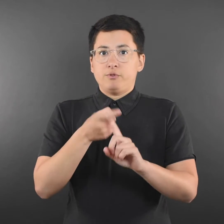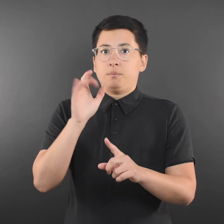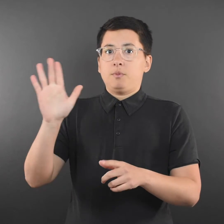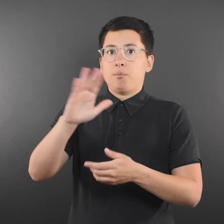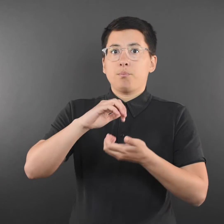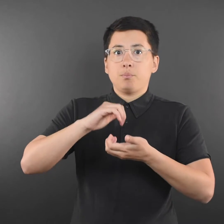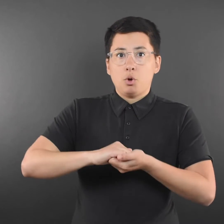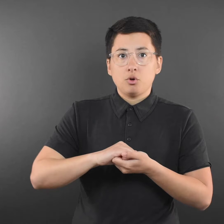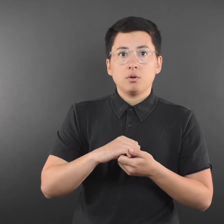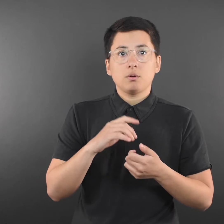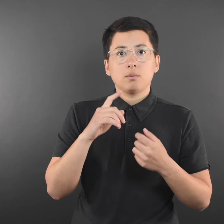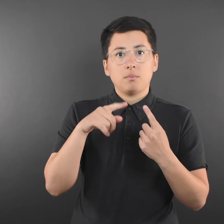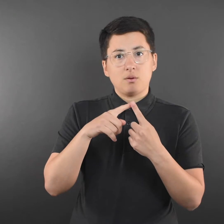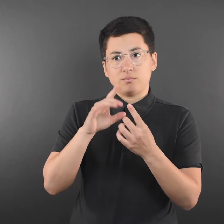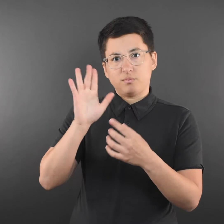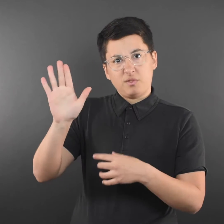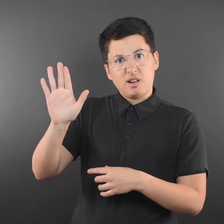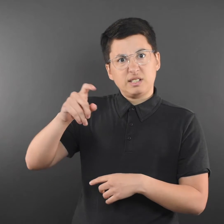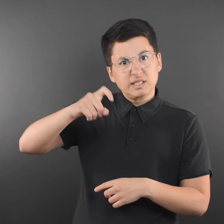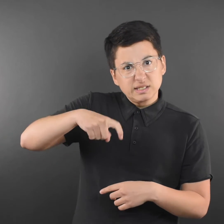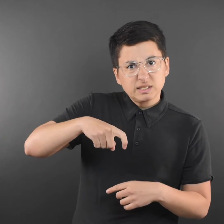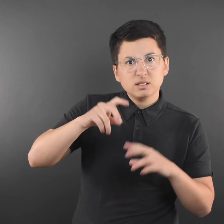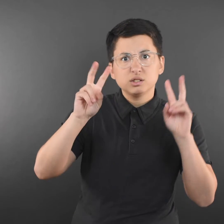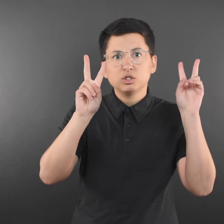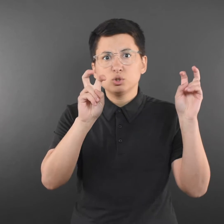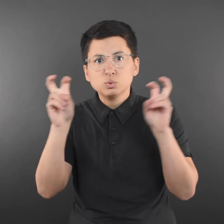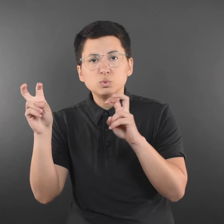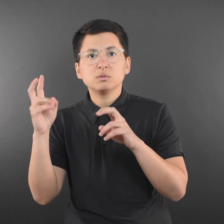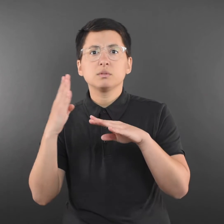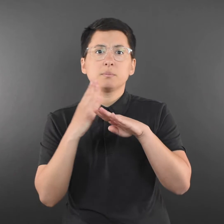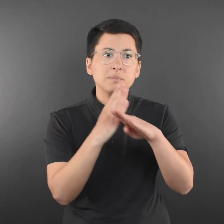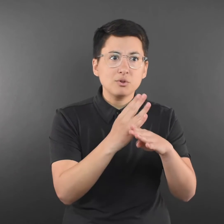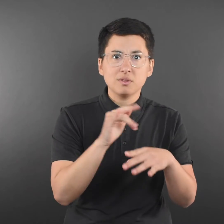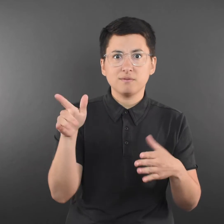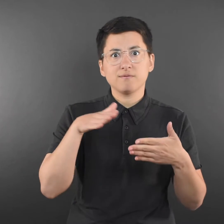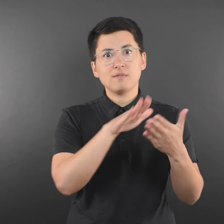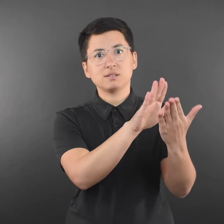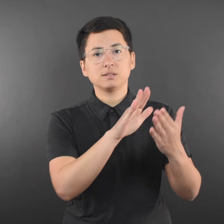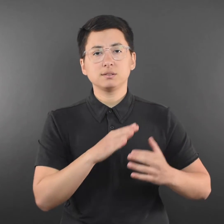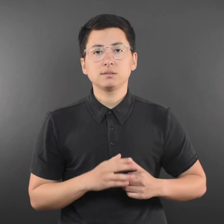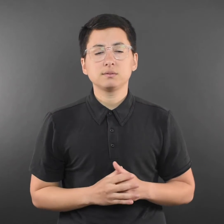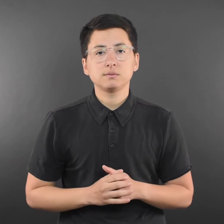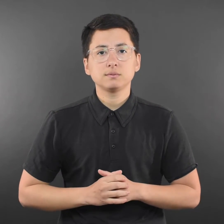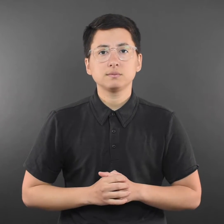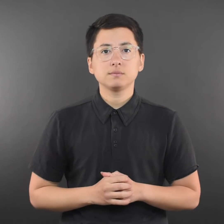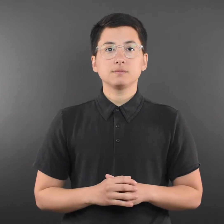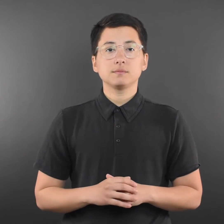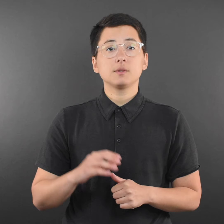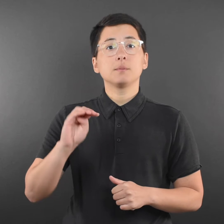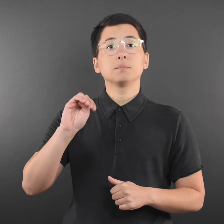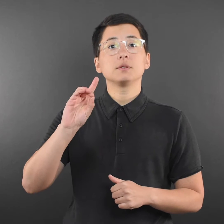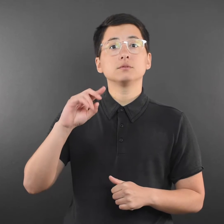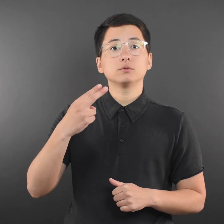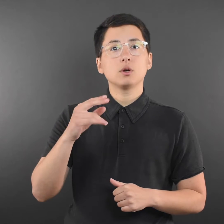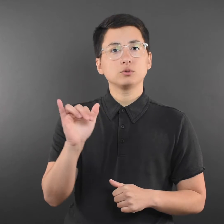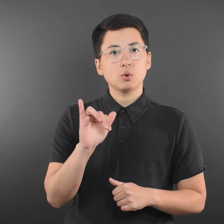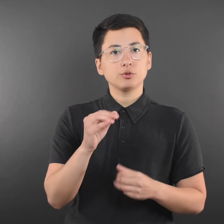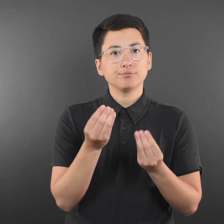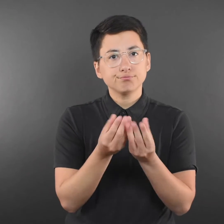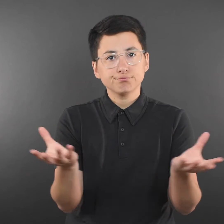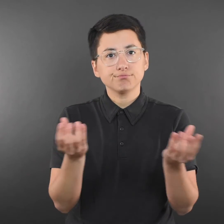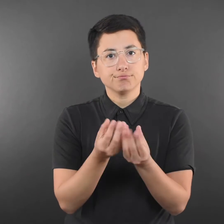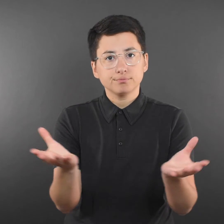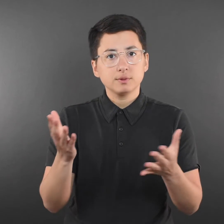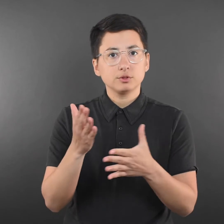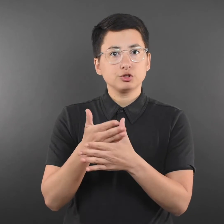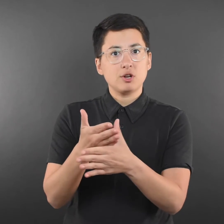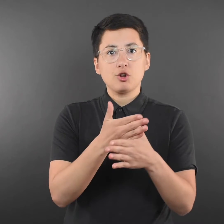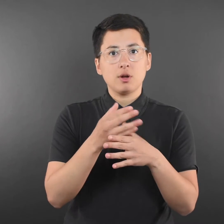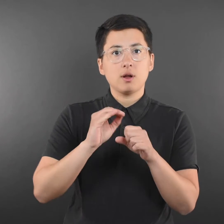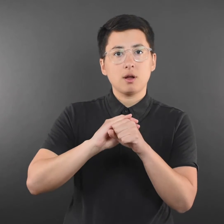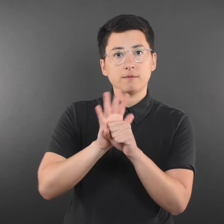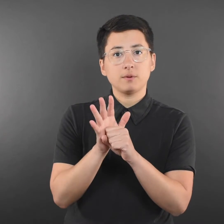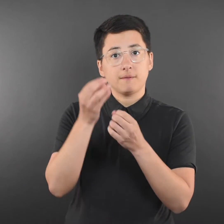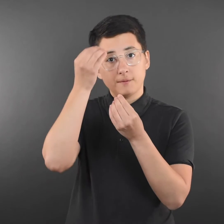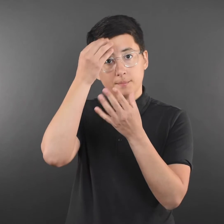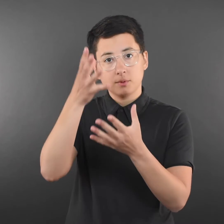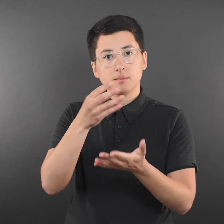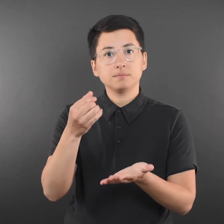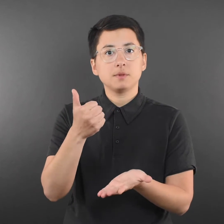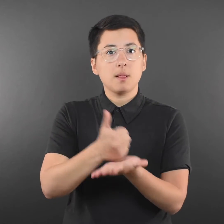their needs and issues and the barriers they face. • MDH shares COVID-19 information and gives